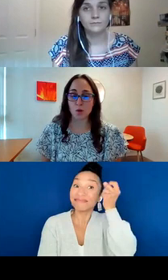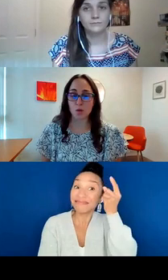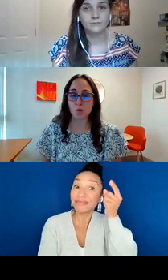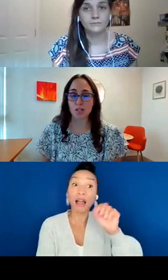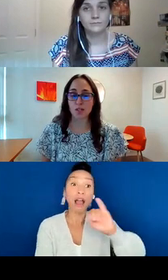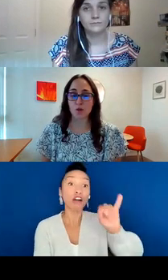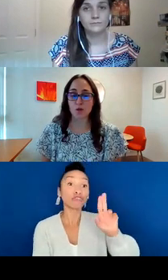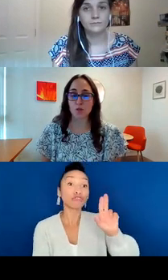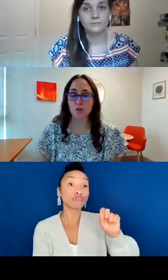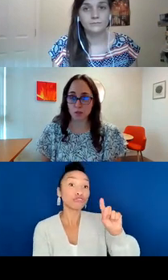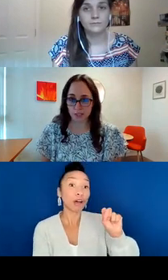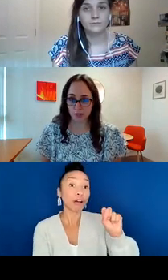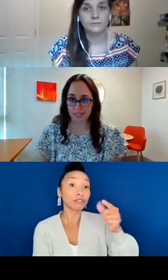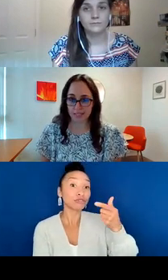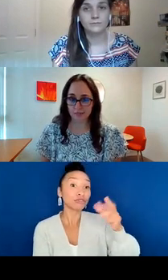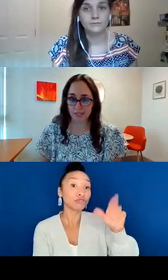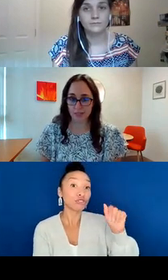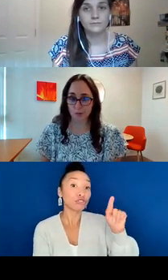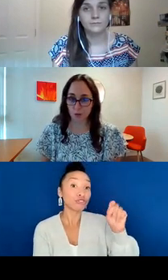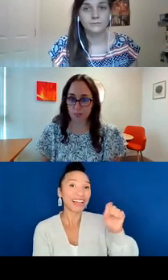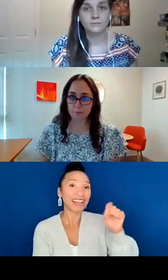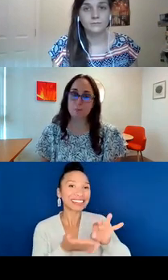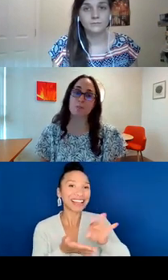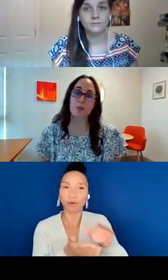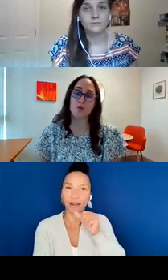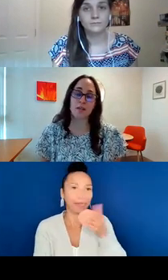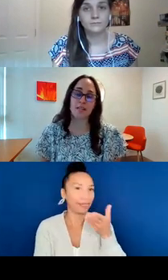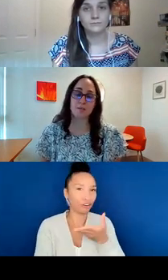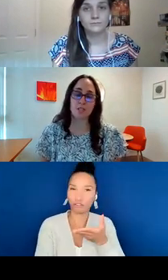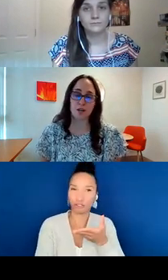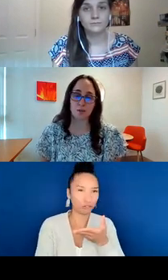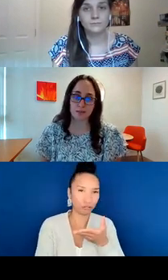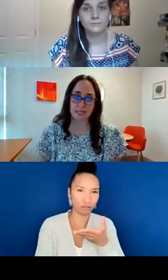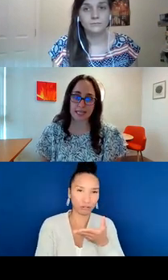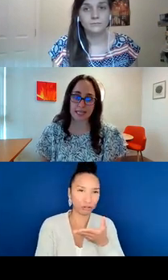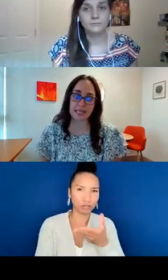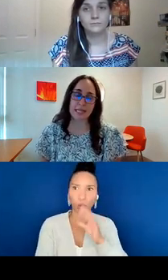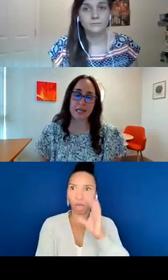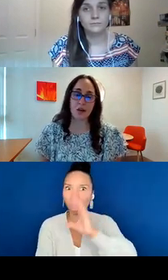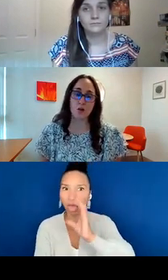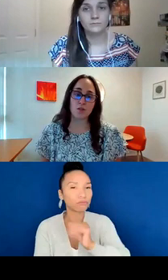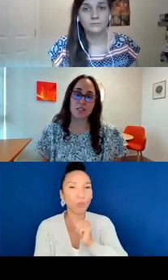So you don't want to go to JustGrants to find the report. You want to come to our website.